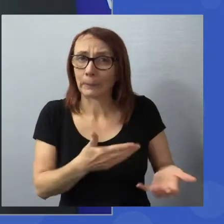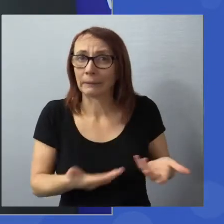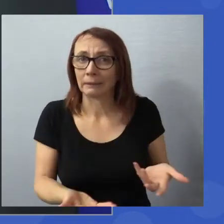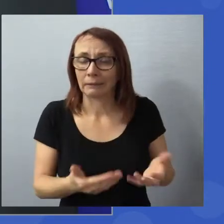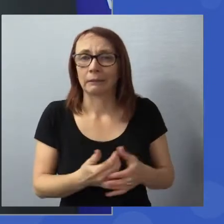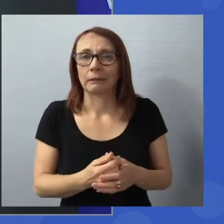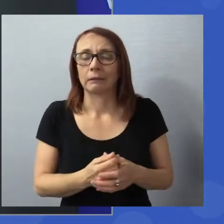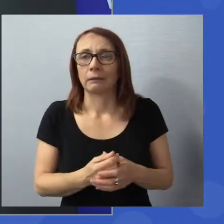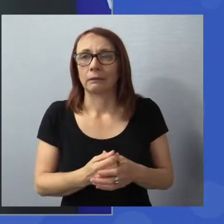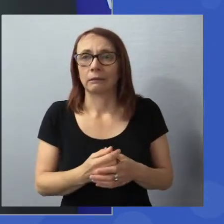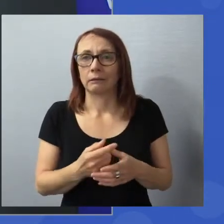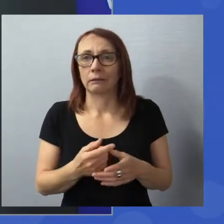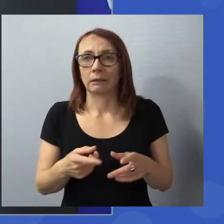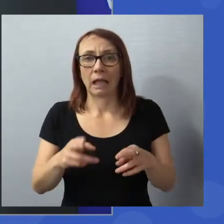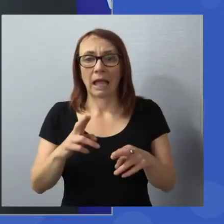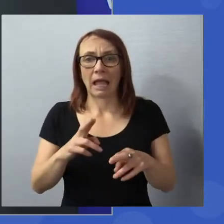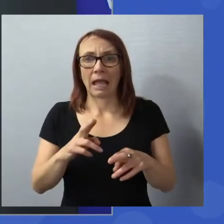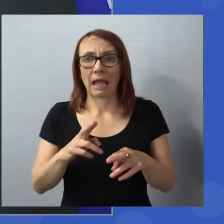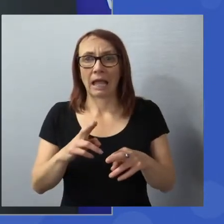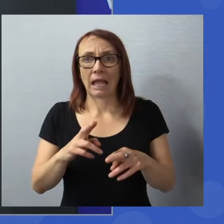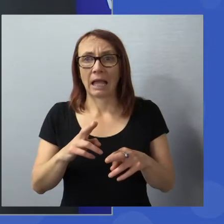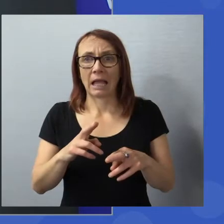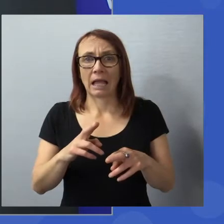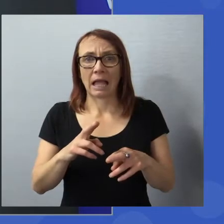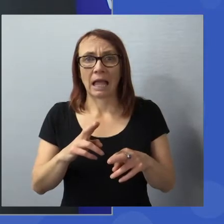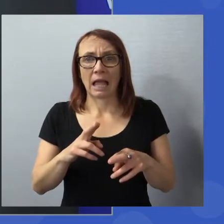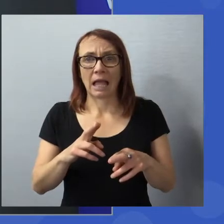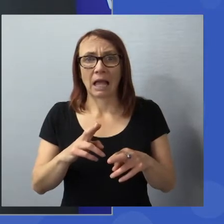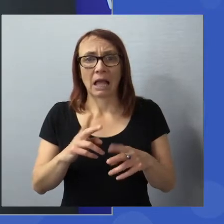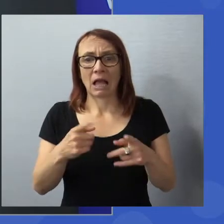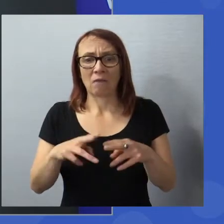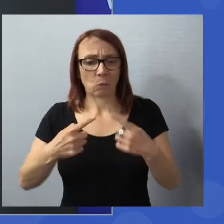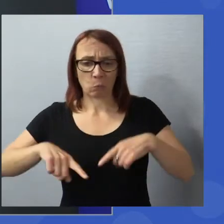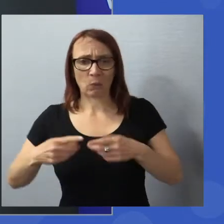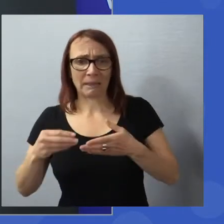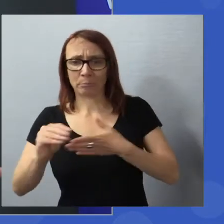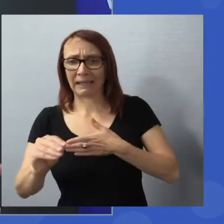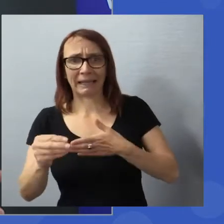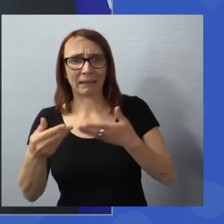done right the cost could be added to the public here public expenditure but